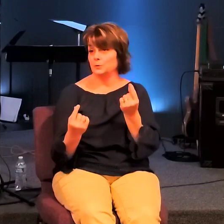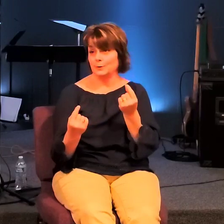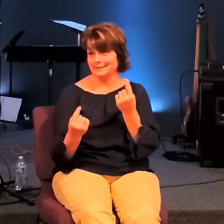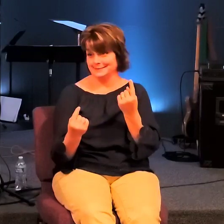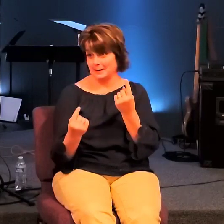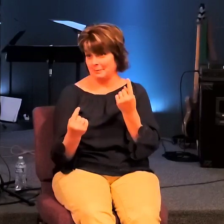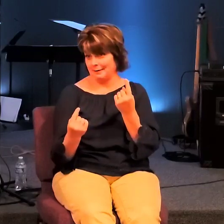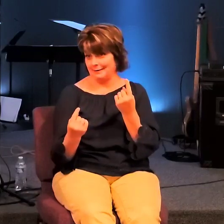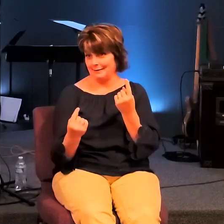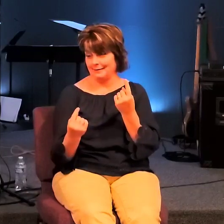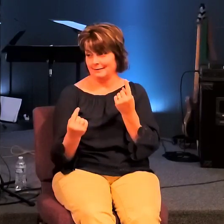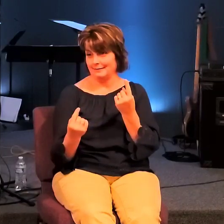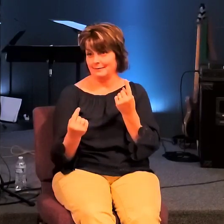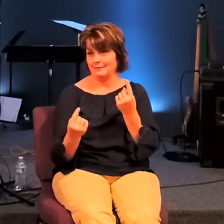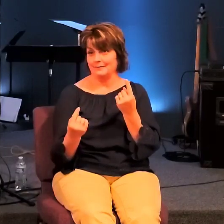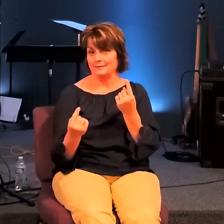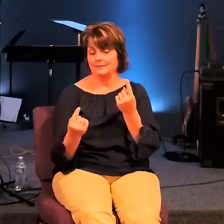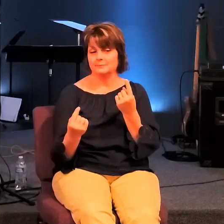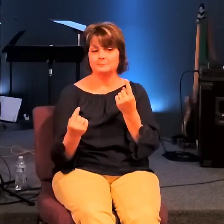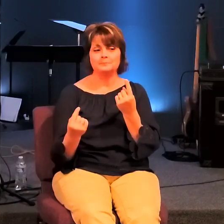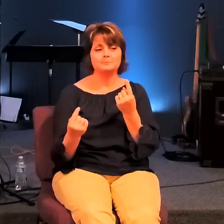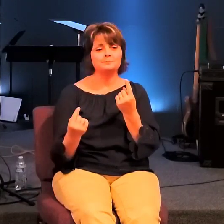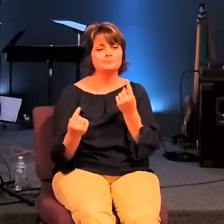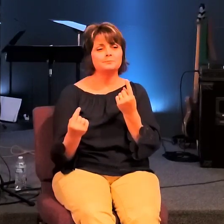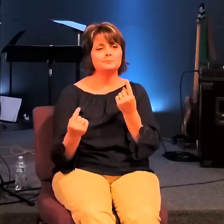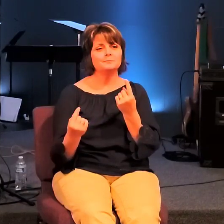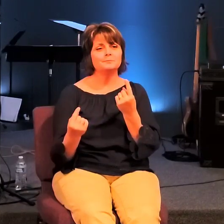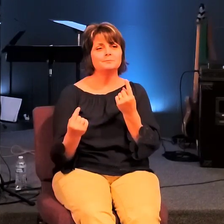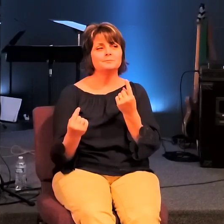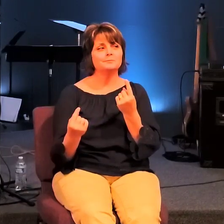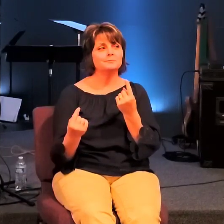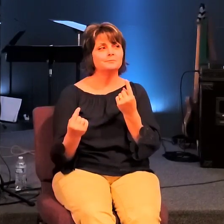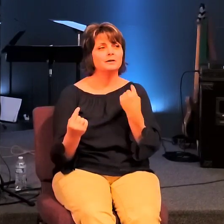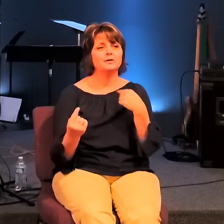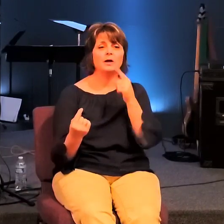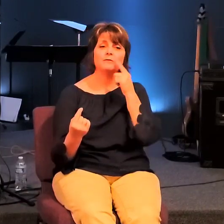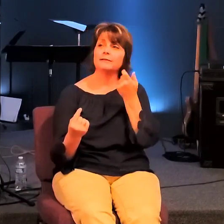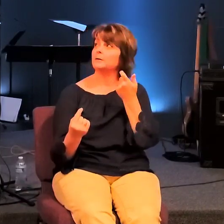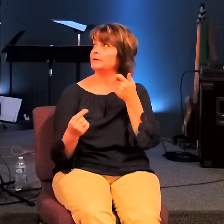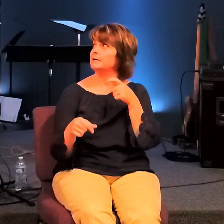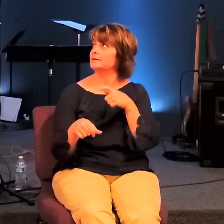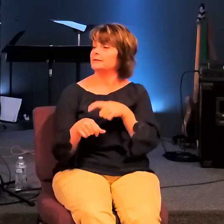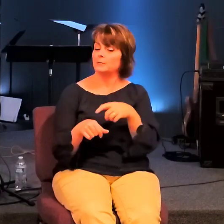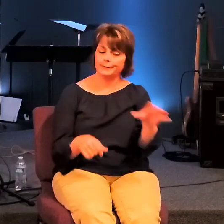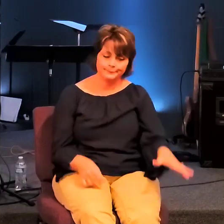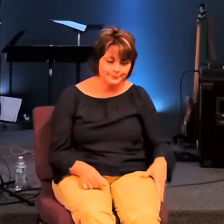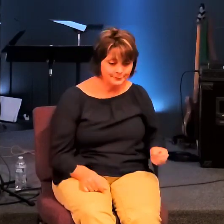know we will we won't go to her phone but whenever we had that life time we pull it